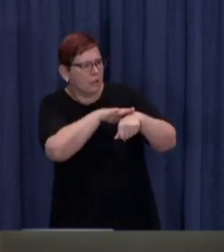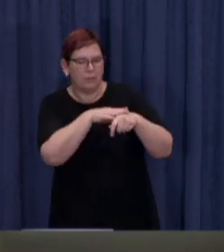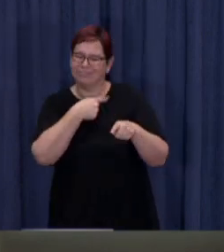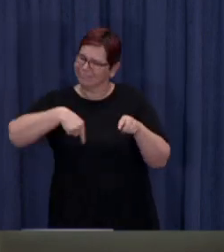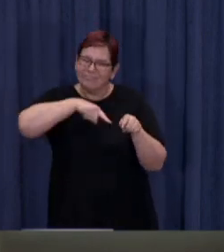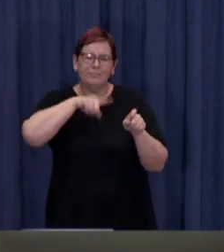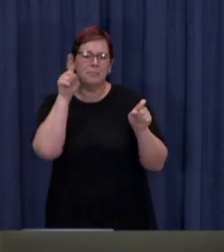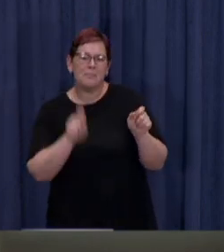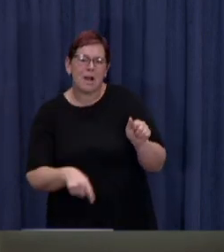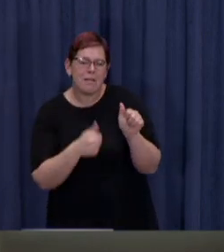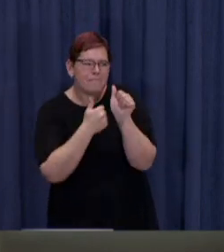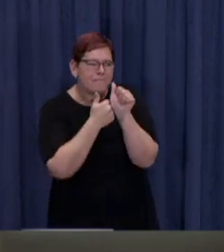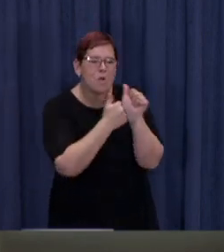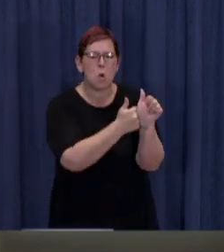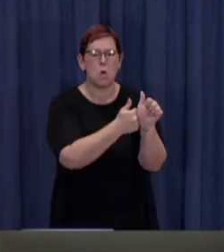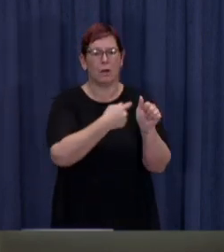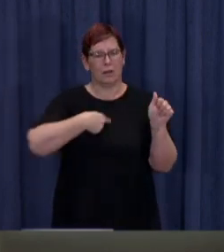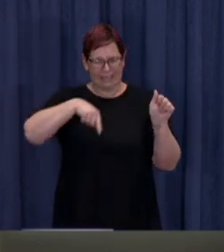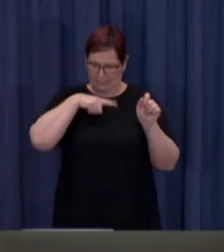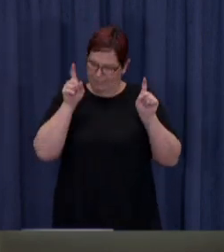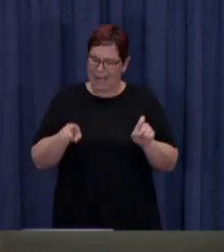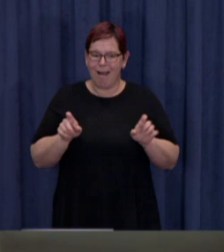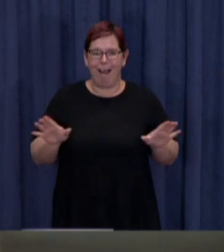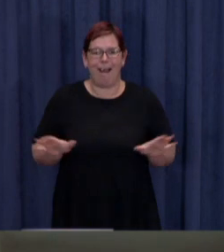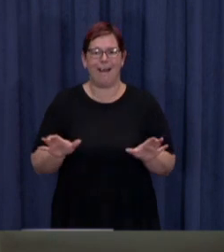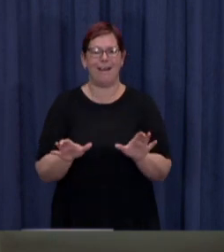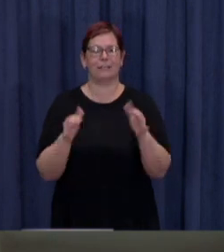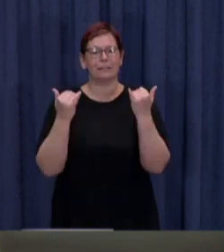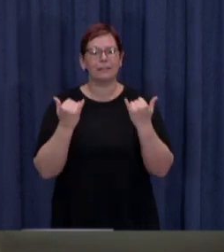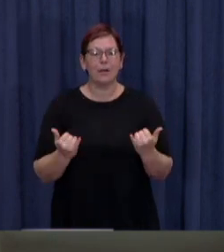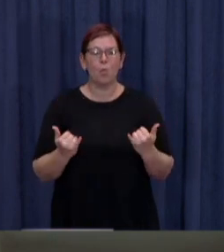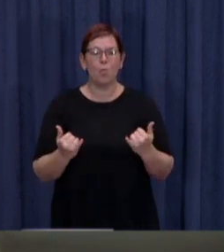not taken lightly at 10 a.m. this morning I had a call with Chief Pegg and